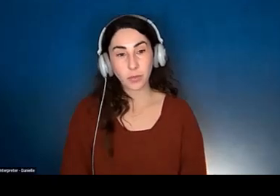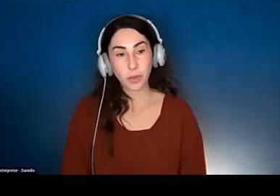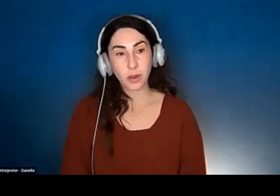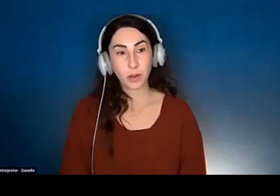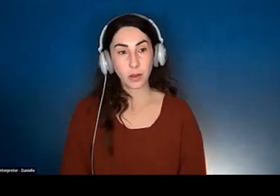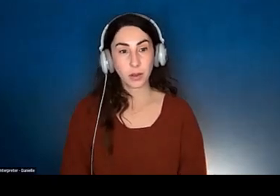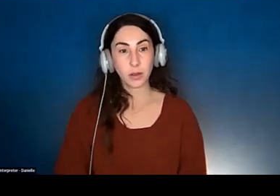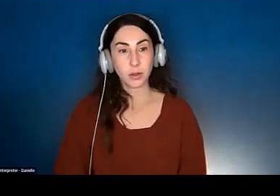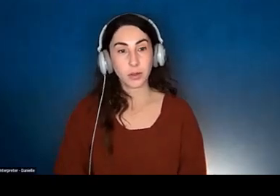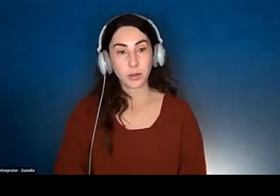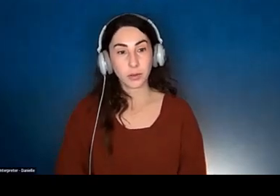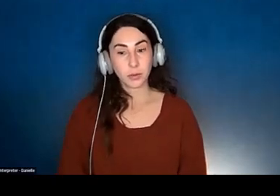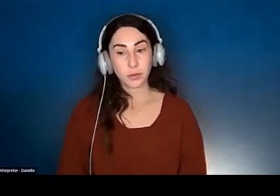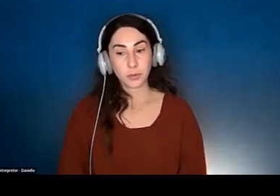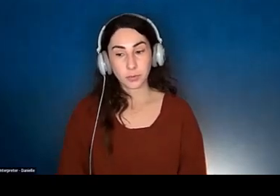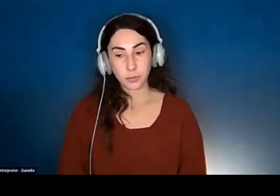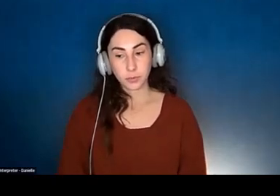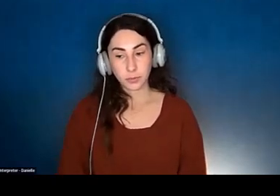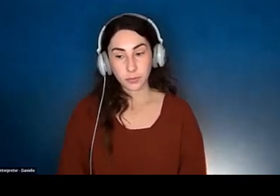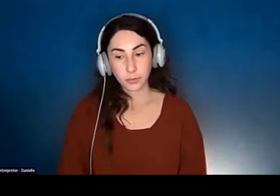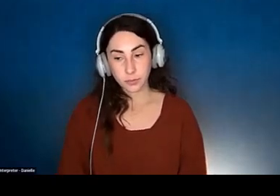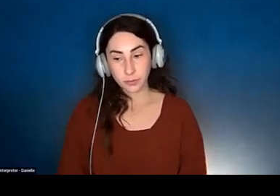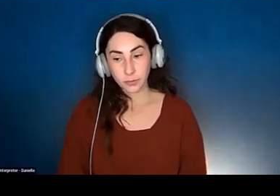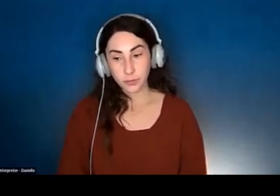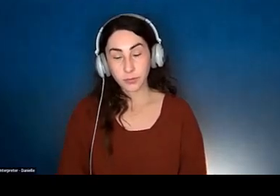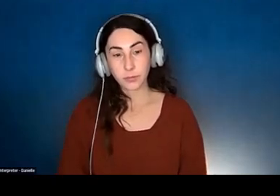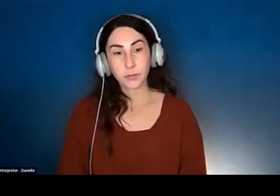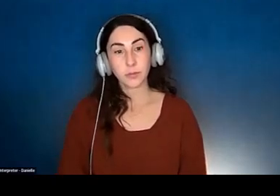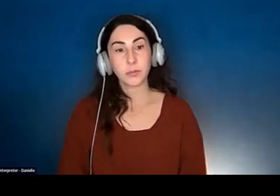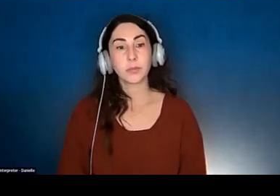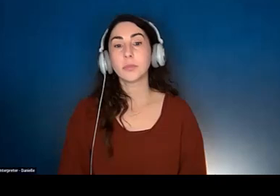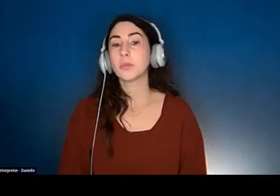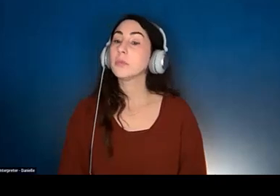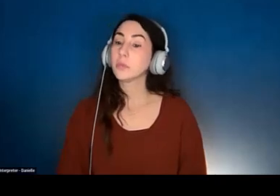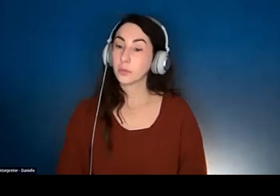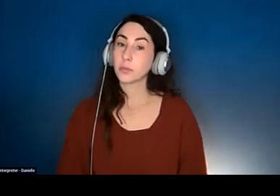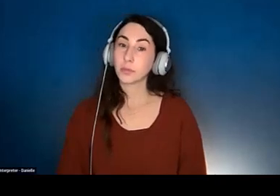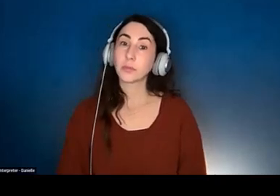So this program has been really, really successful